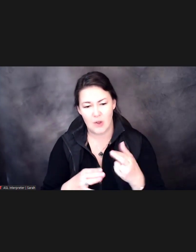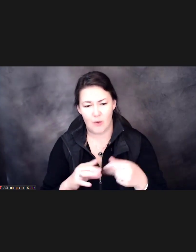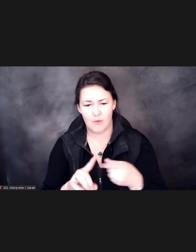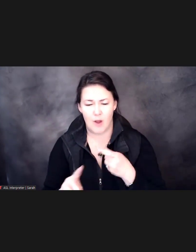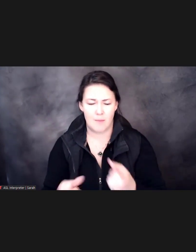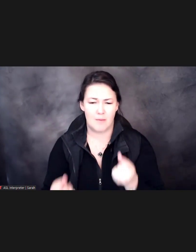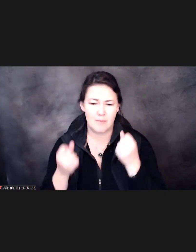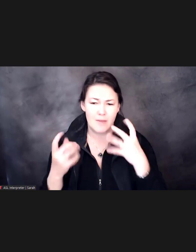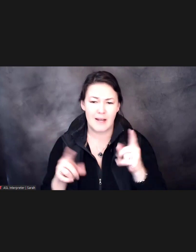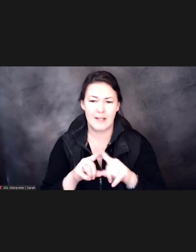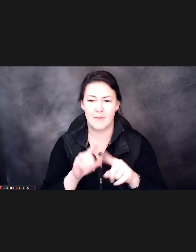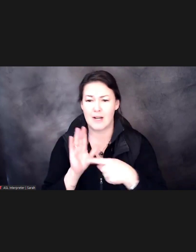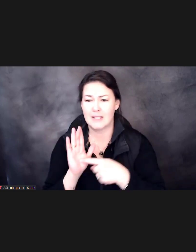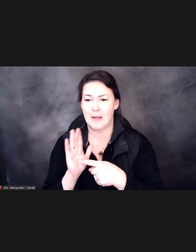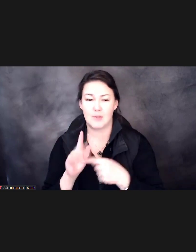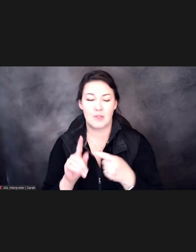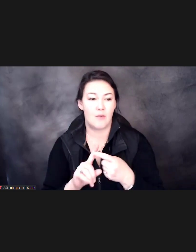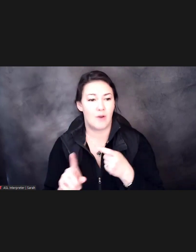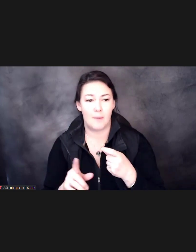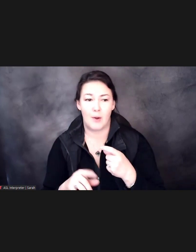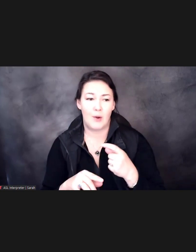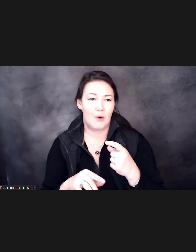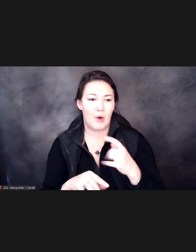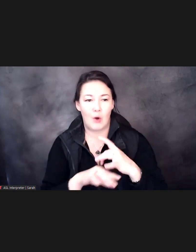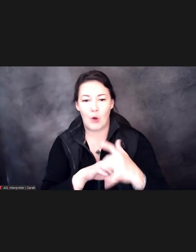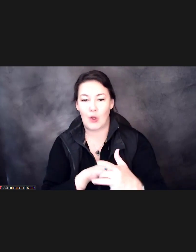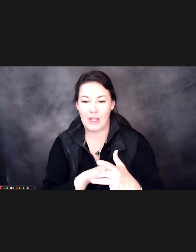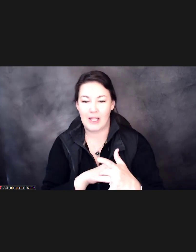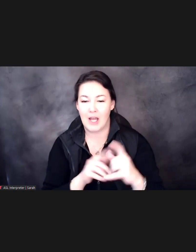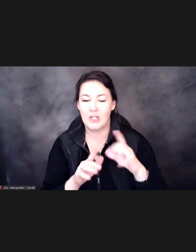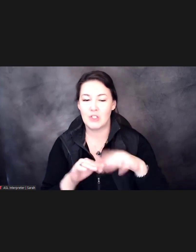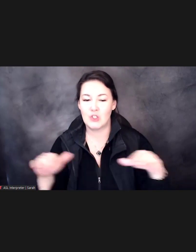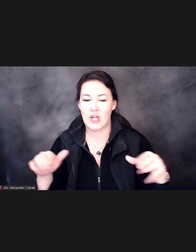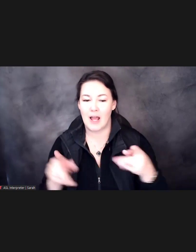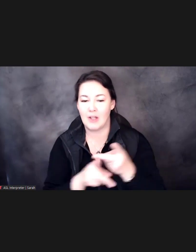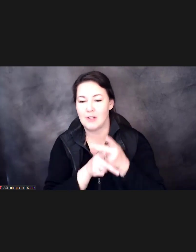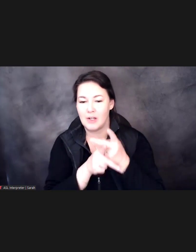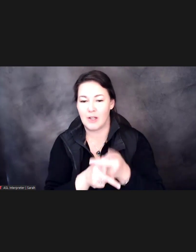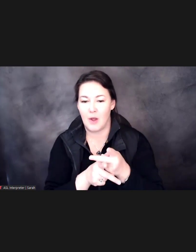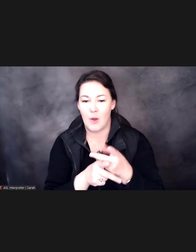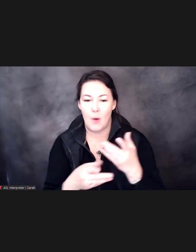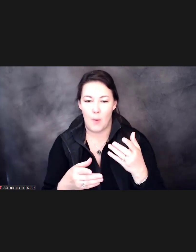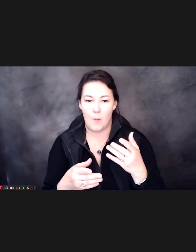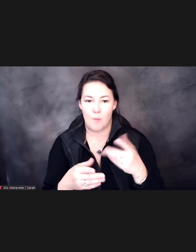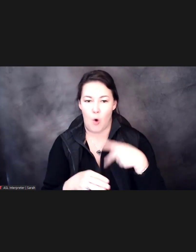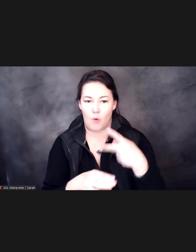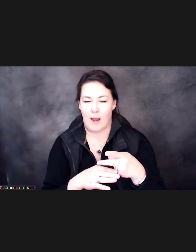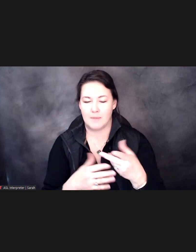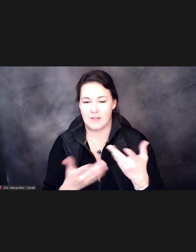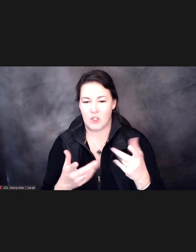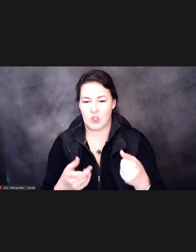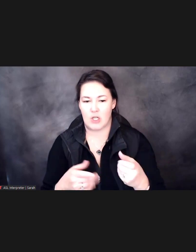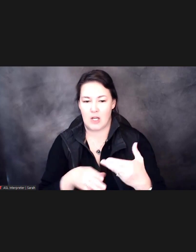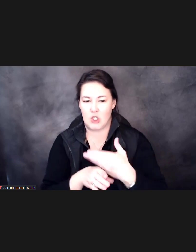early childhood programs shared with us. So, you can be assured that others have used the language and